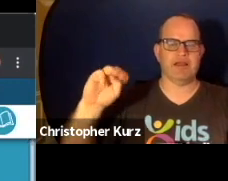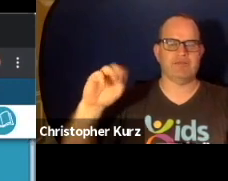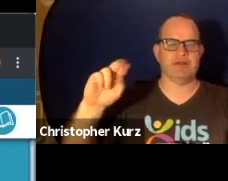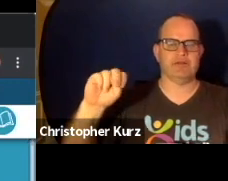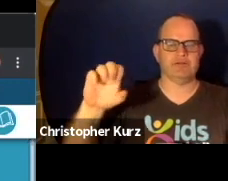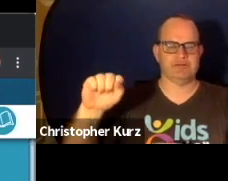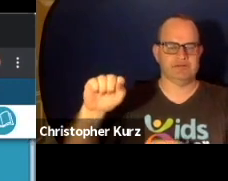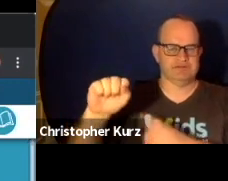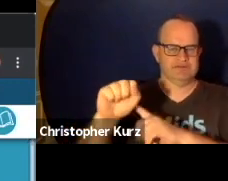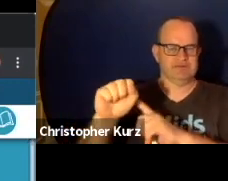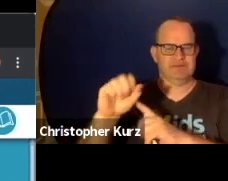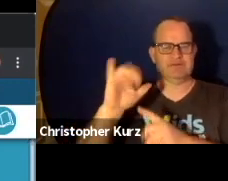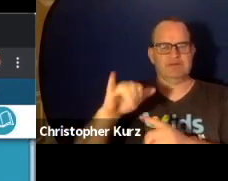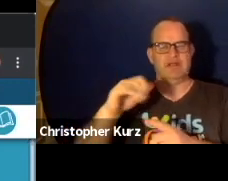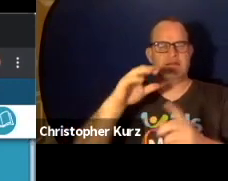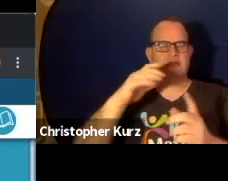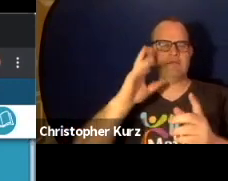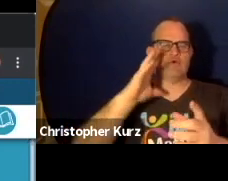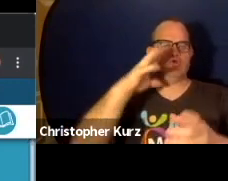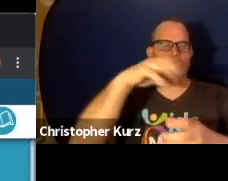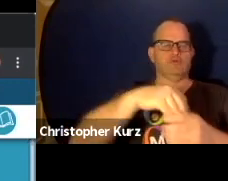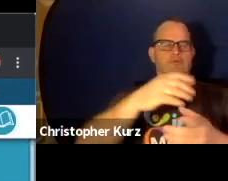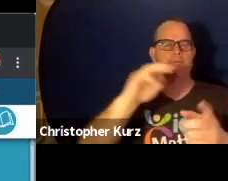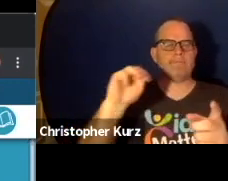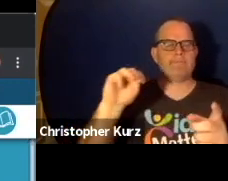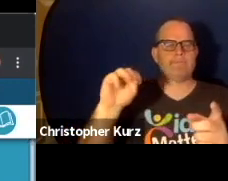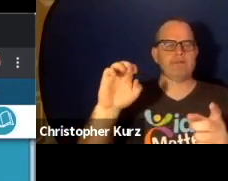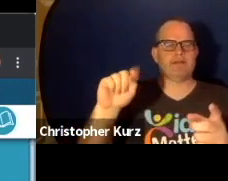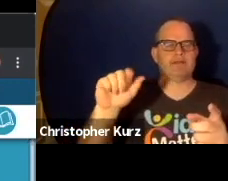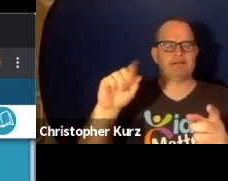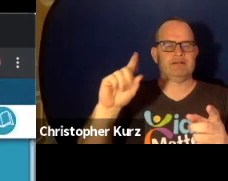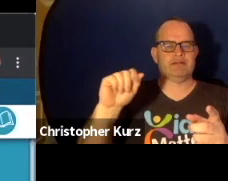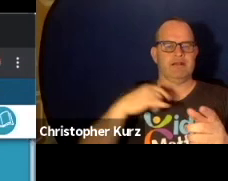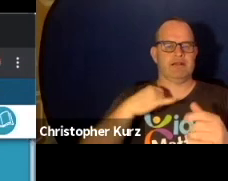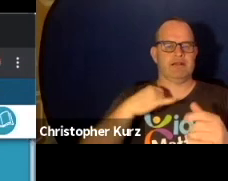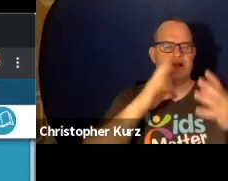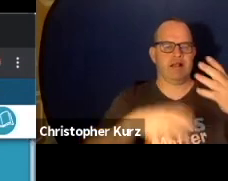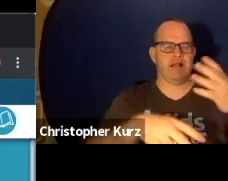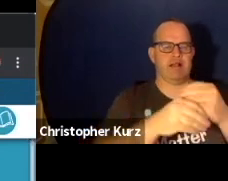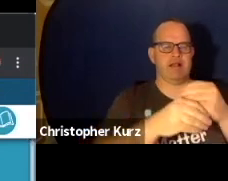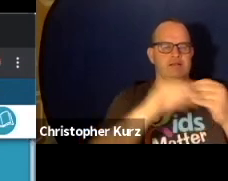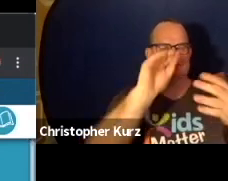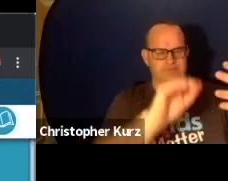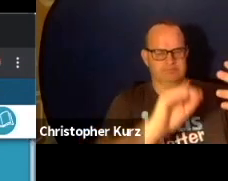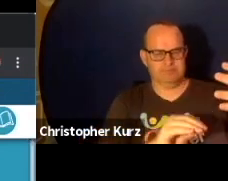follow the standards of Free and Open Source Software.